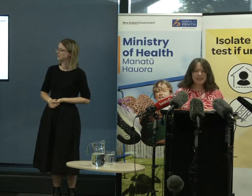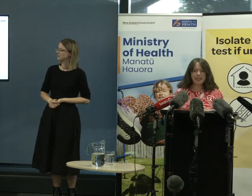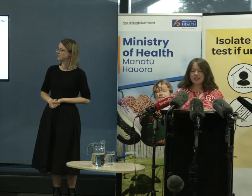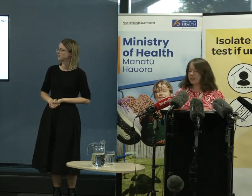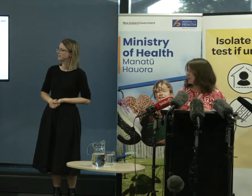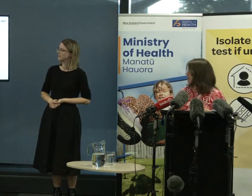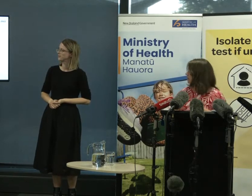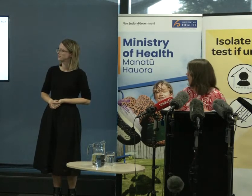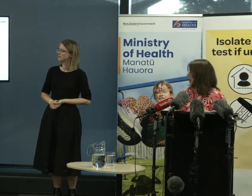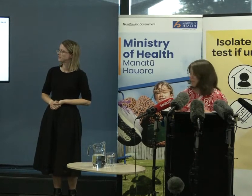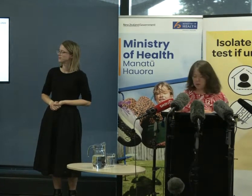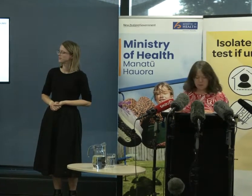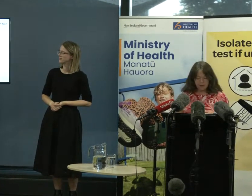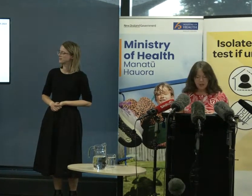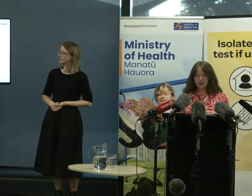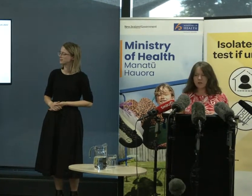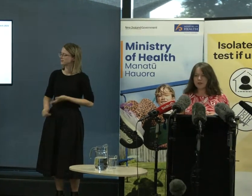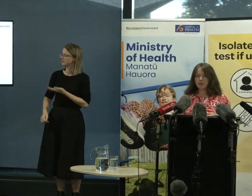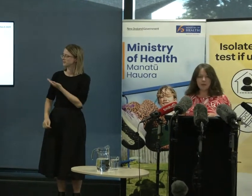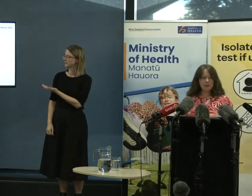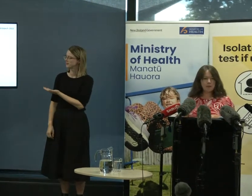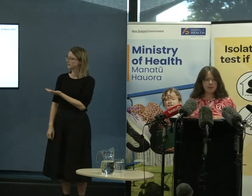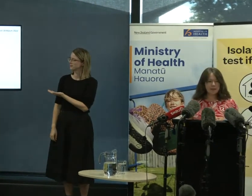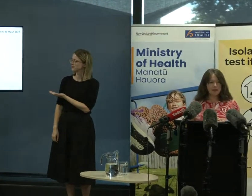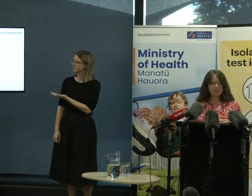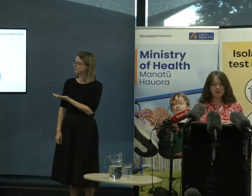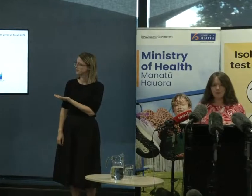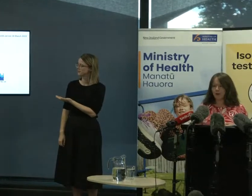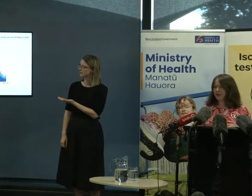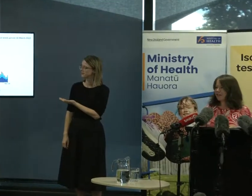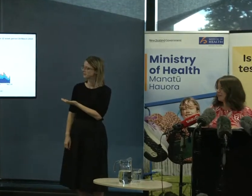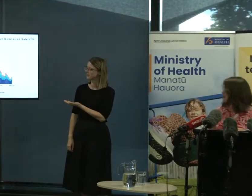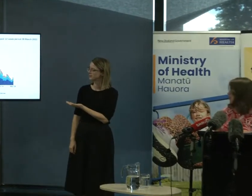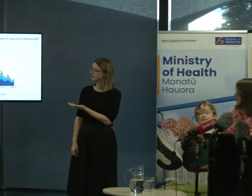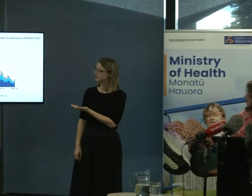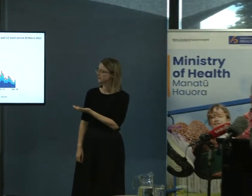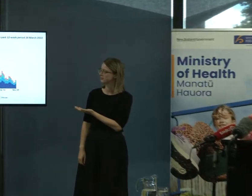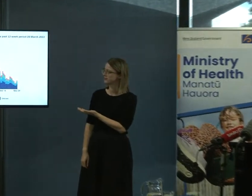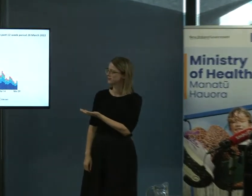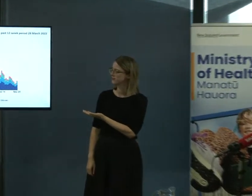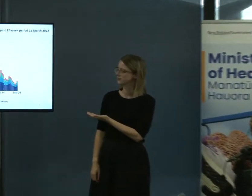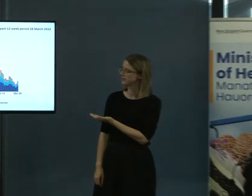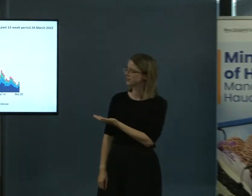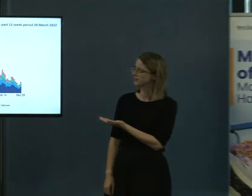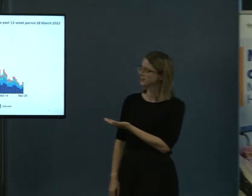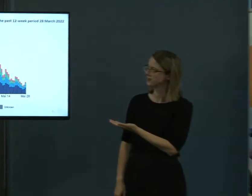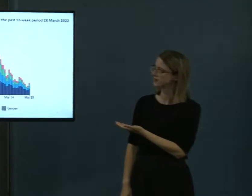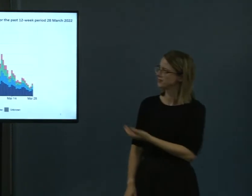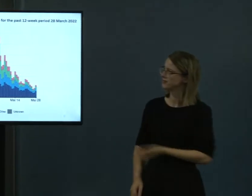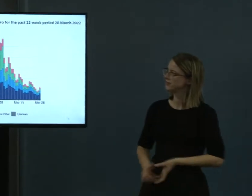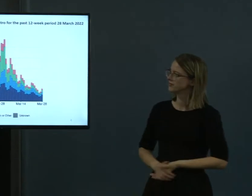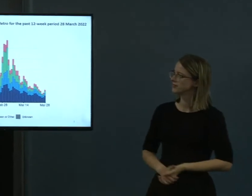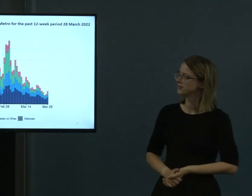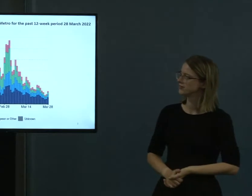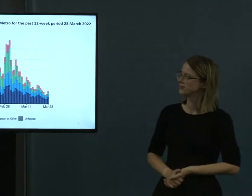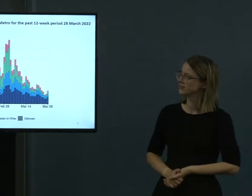please? So the first slide, just to give you a picture of some of those numbers that I've